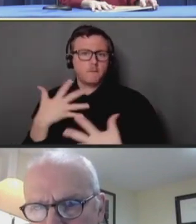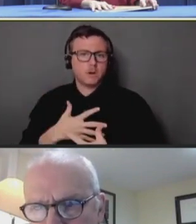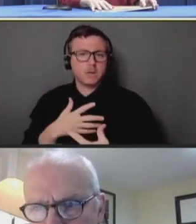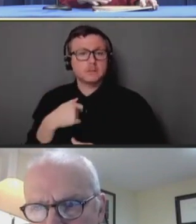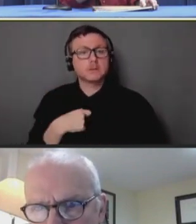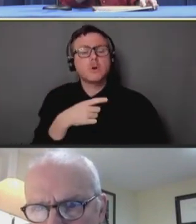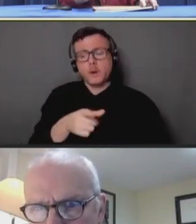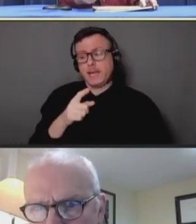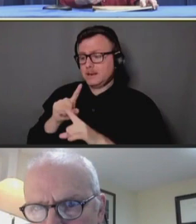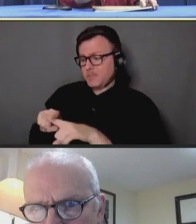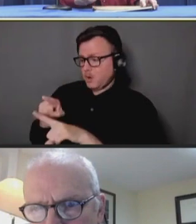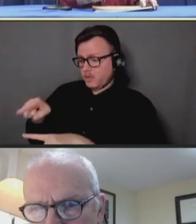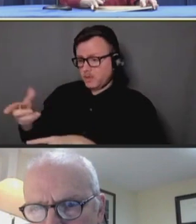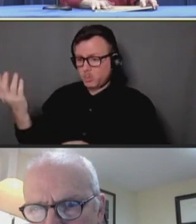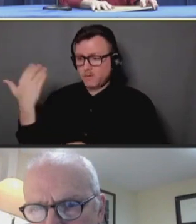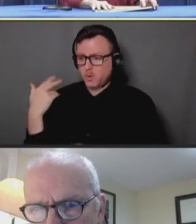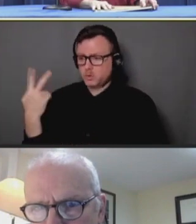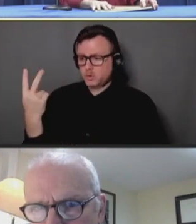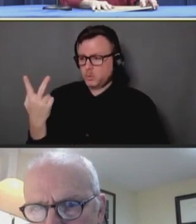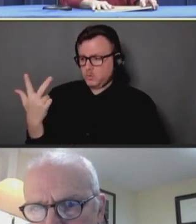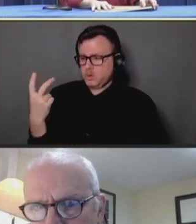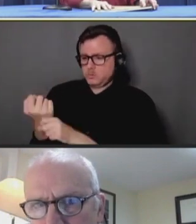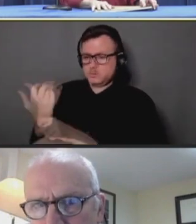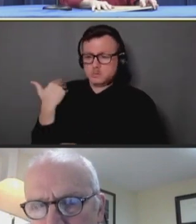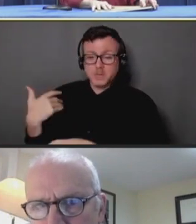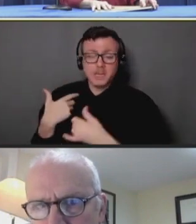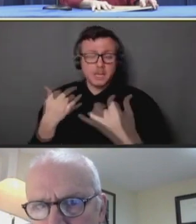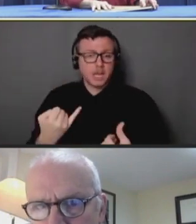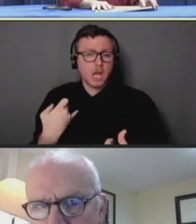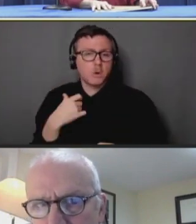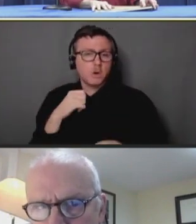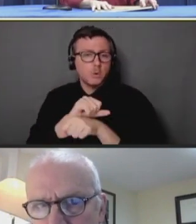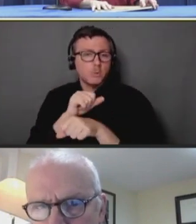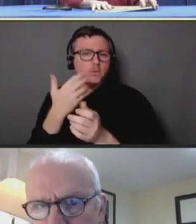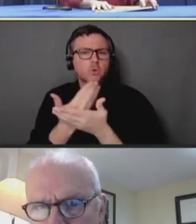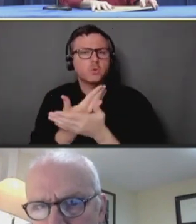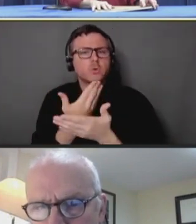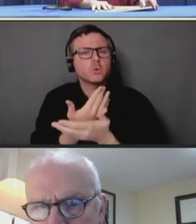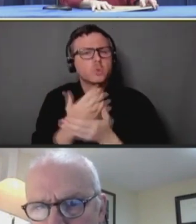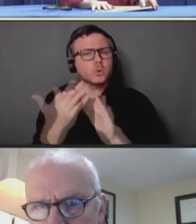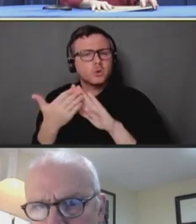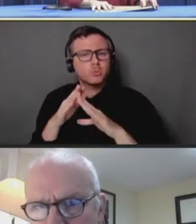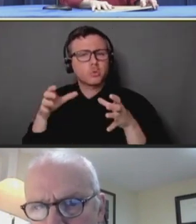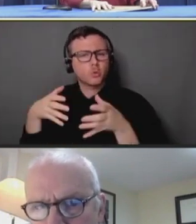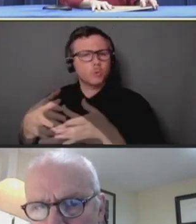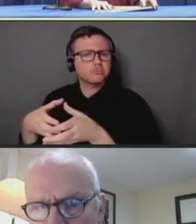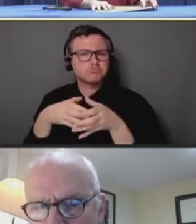So, we are now working with newer community groups, and hopefully we will have additional